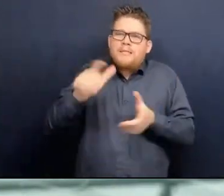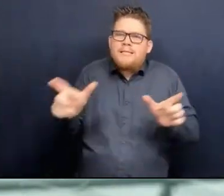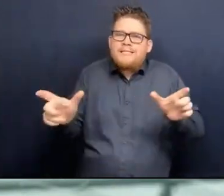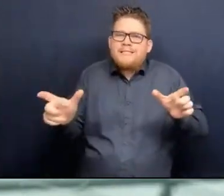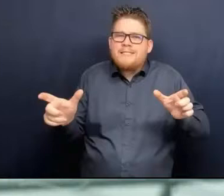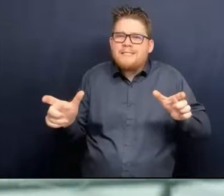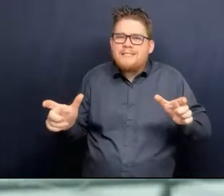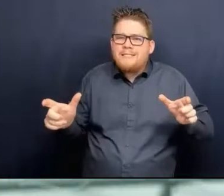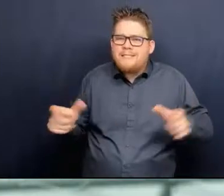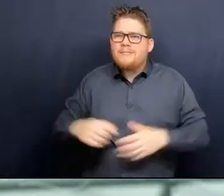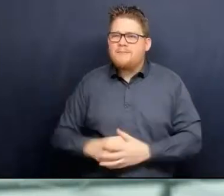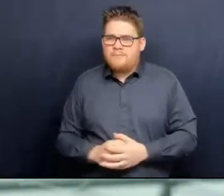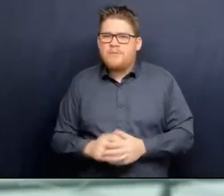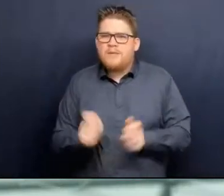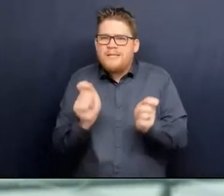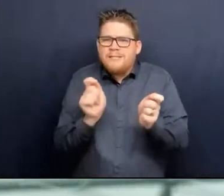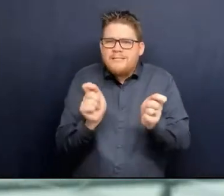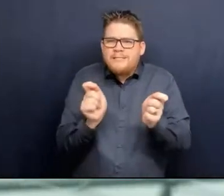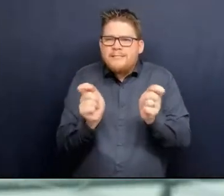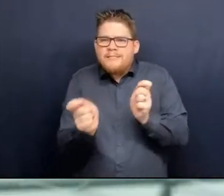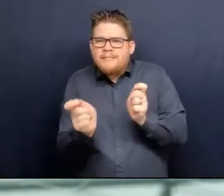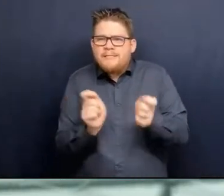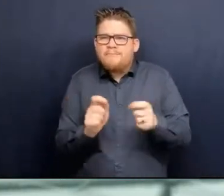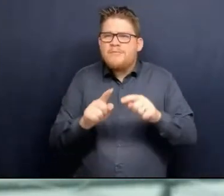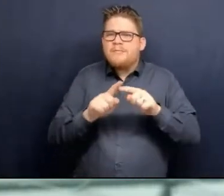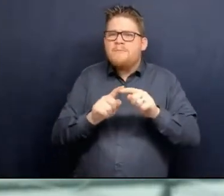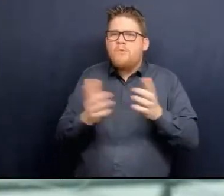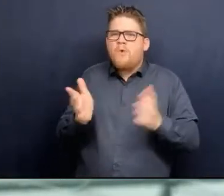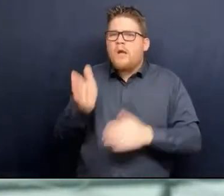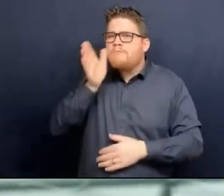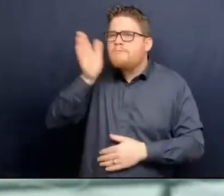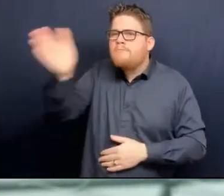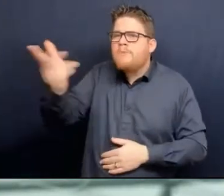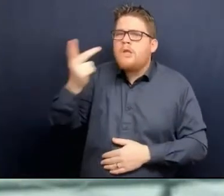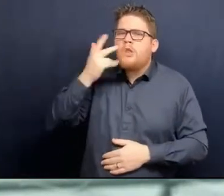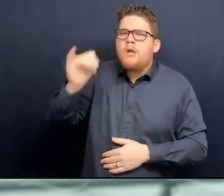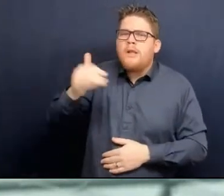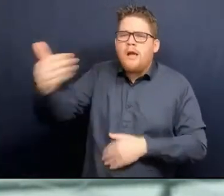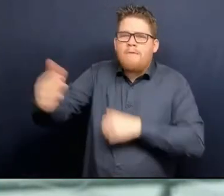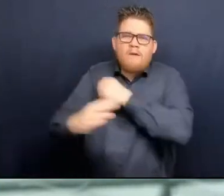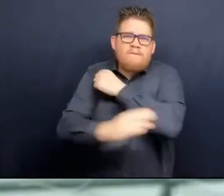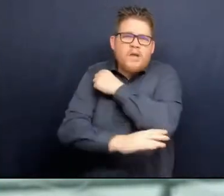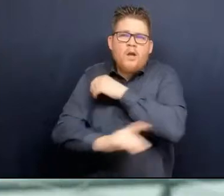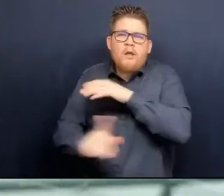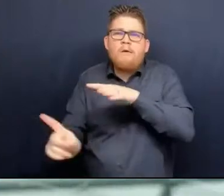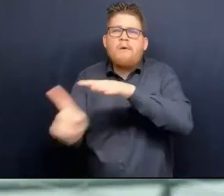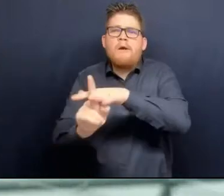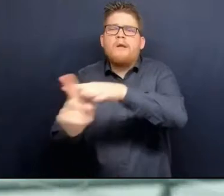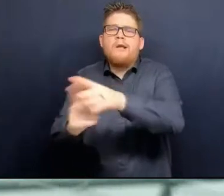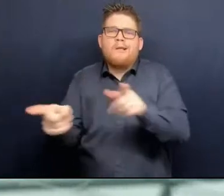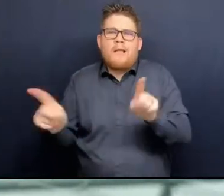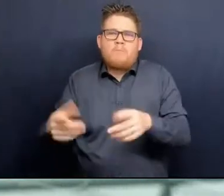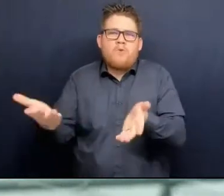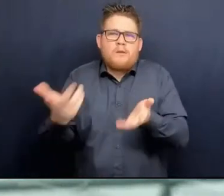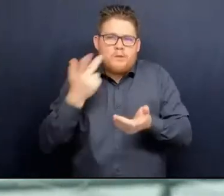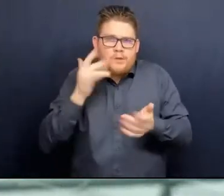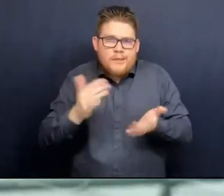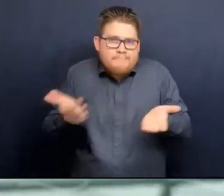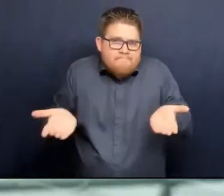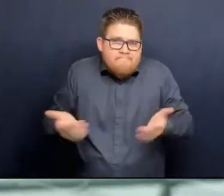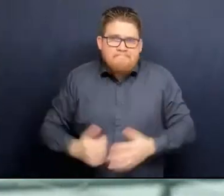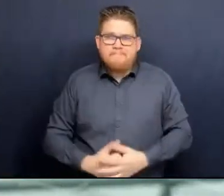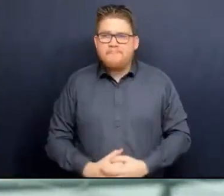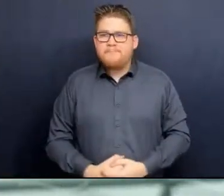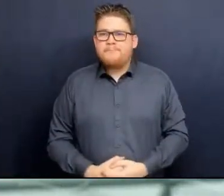on what we see. Come the fall.